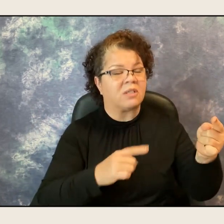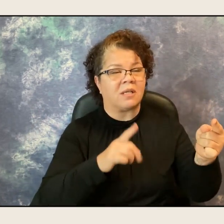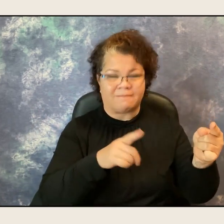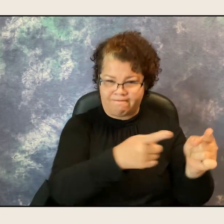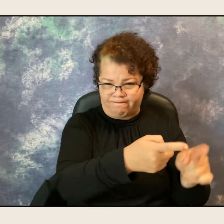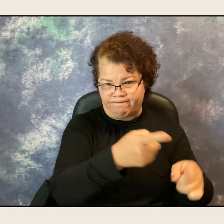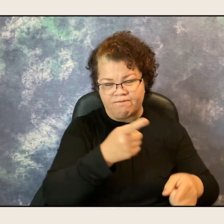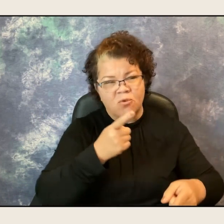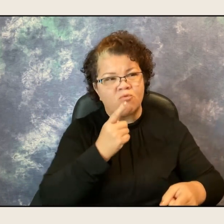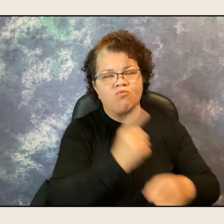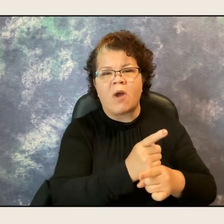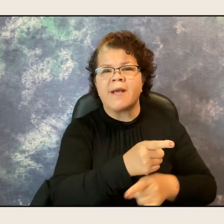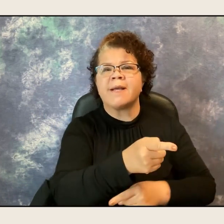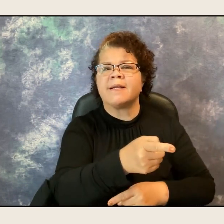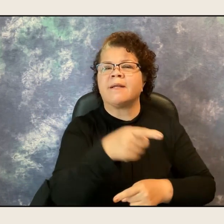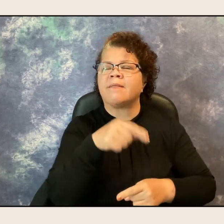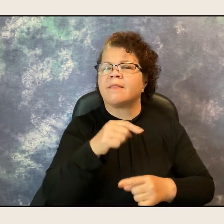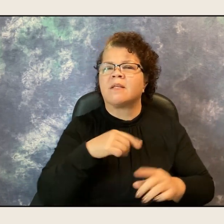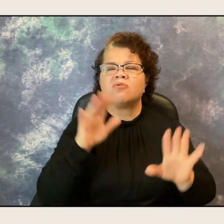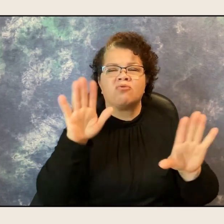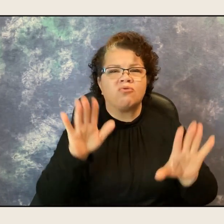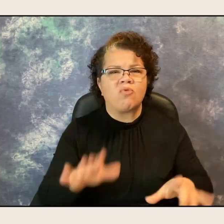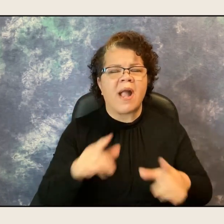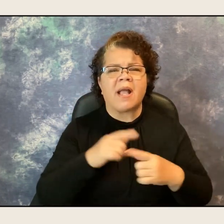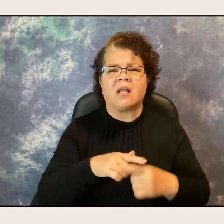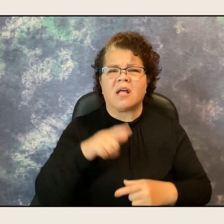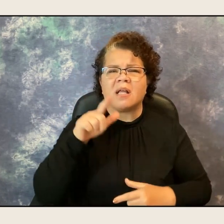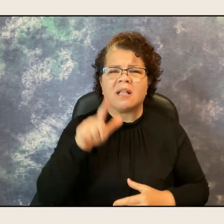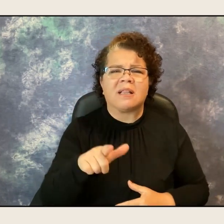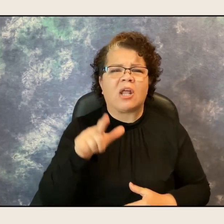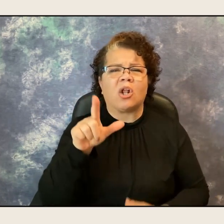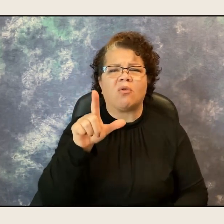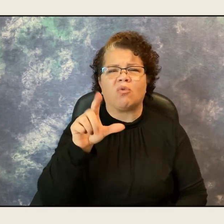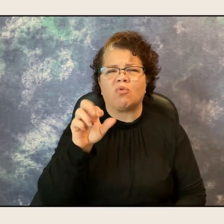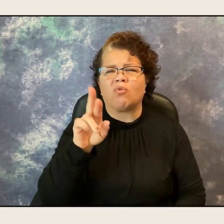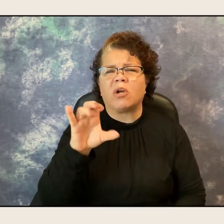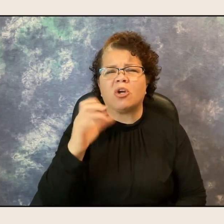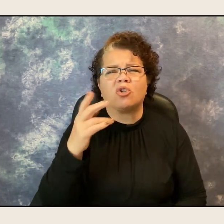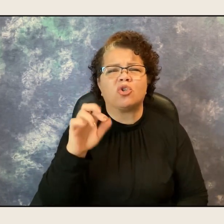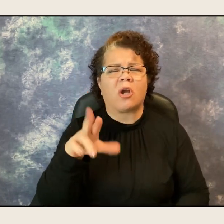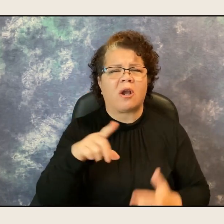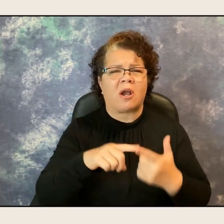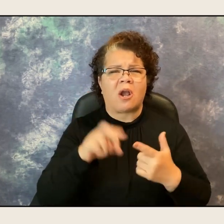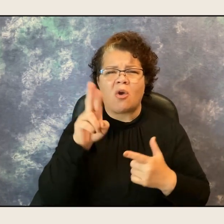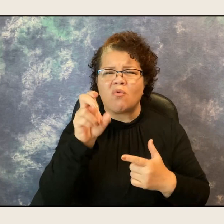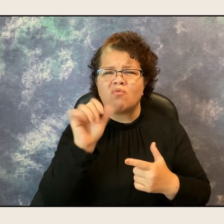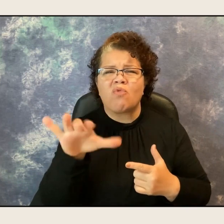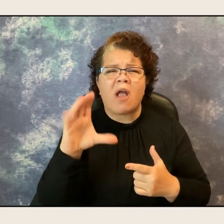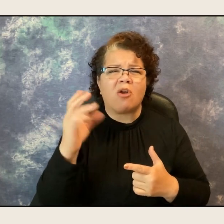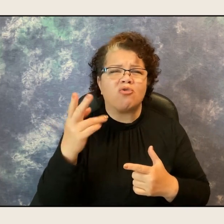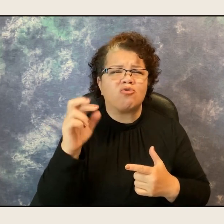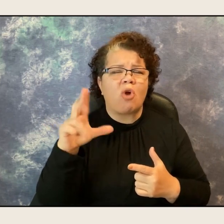Little Richard, to Ray Charles met his wife there, all this stuff happened at the Matinee